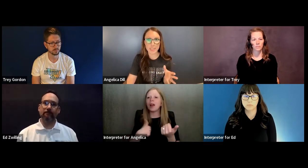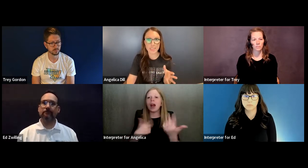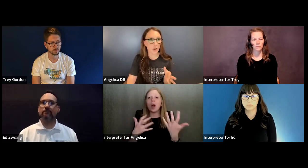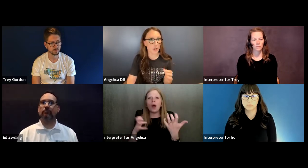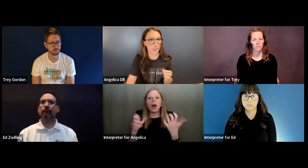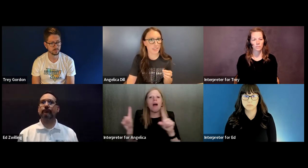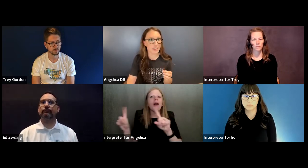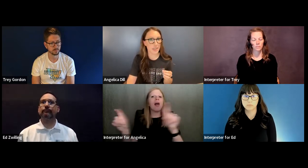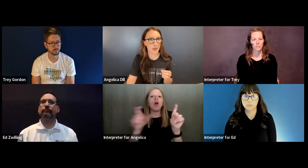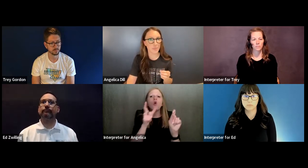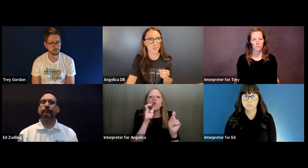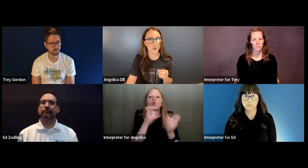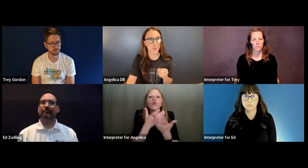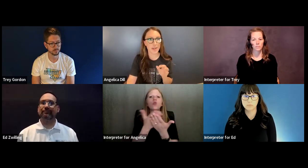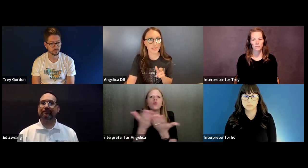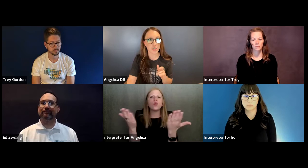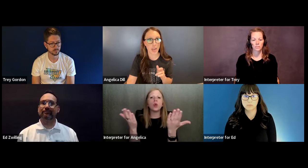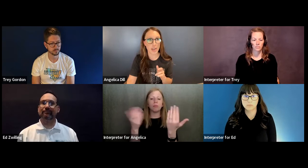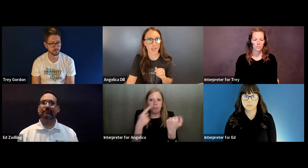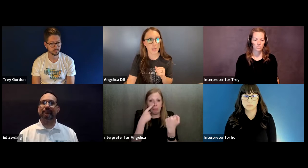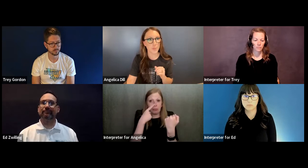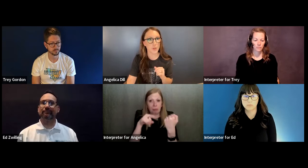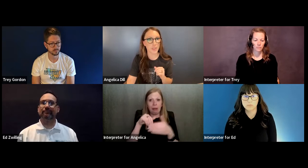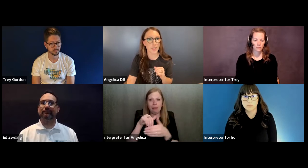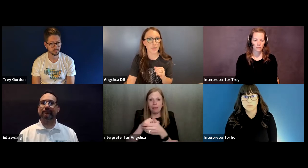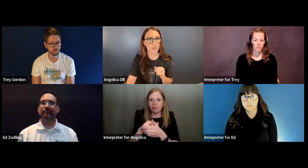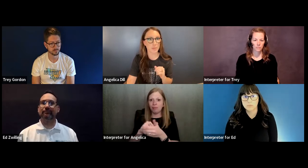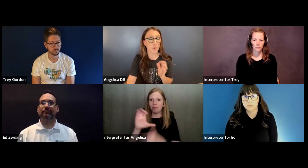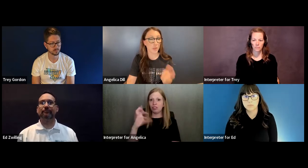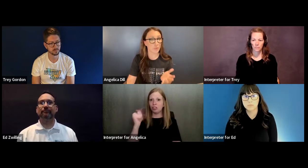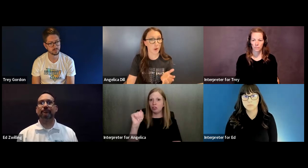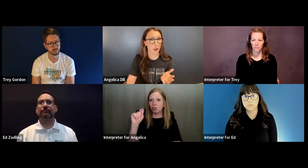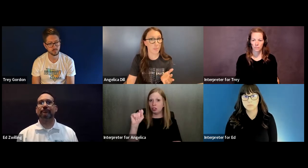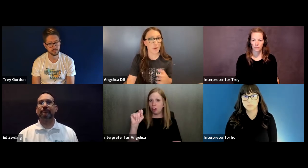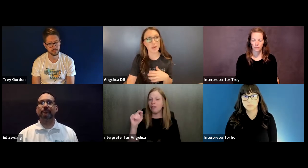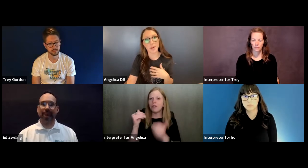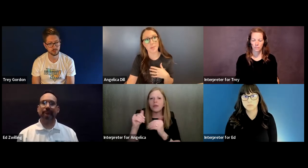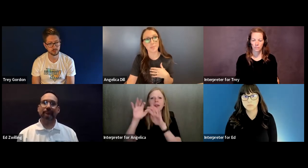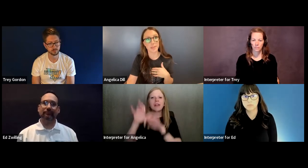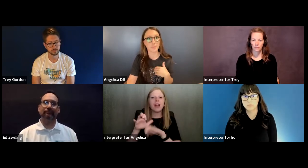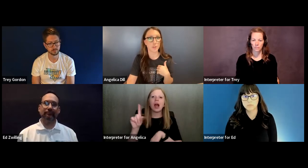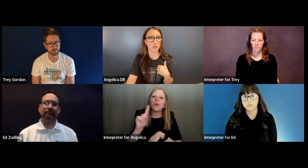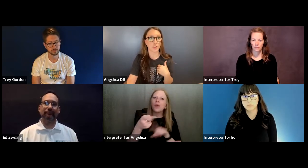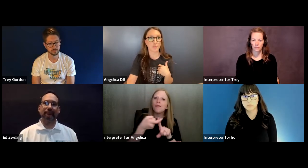is in the audience if you don't mind in the chat putting maybe where you're from um if you're